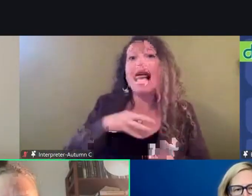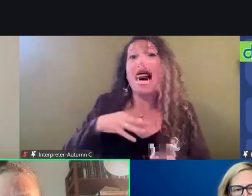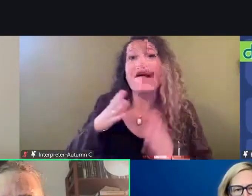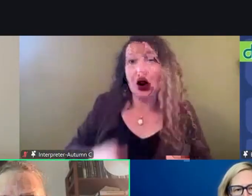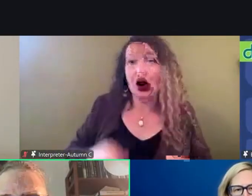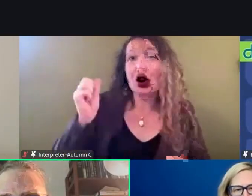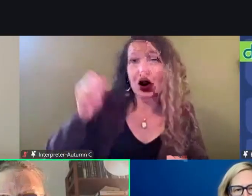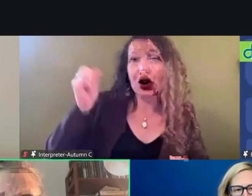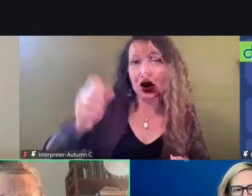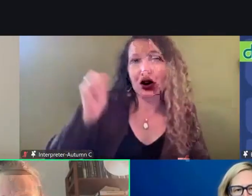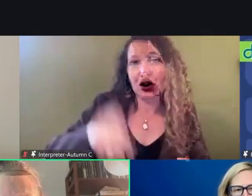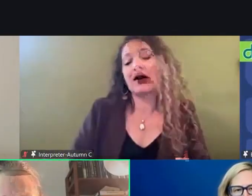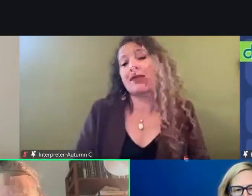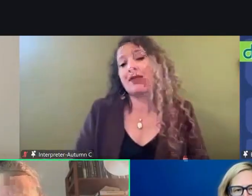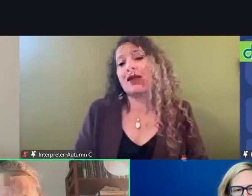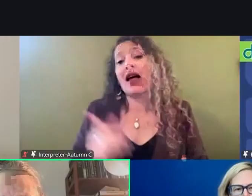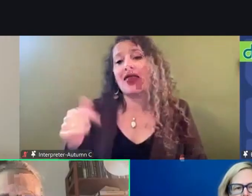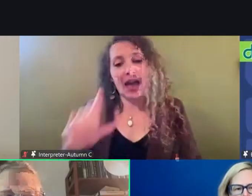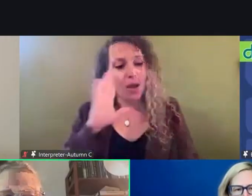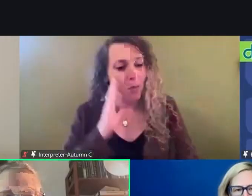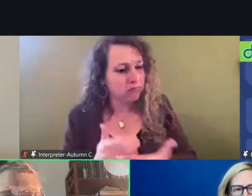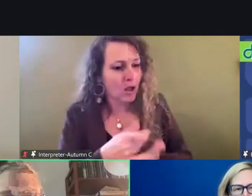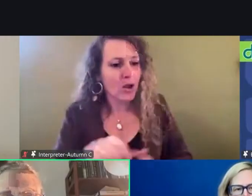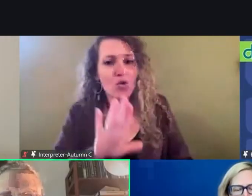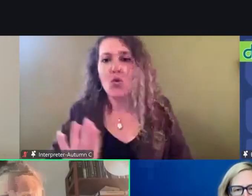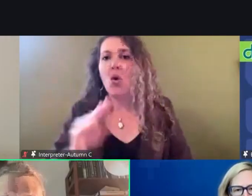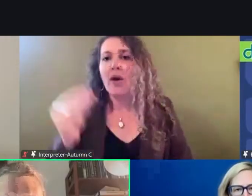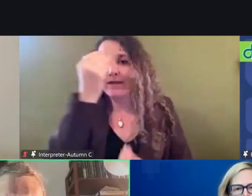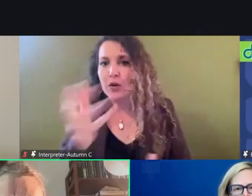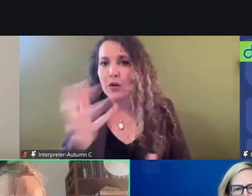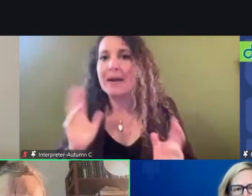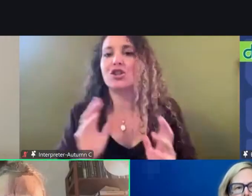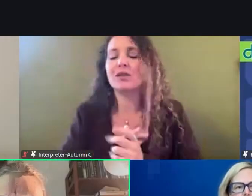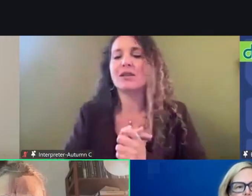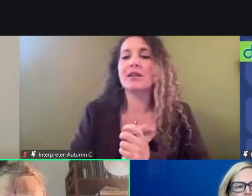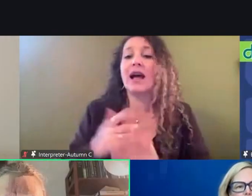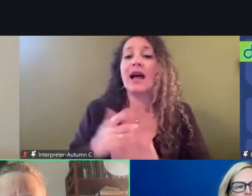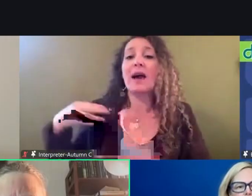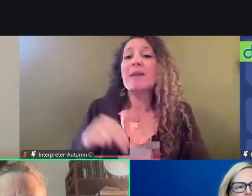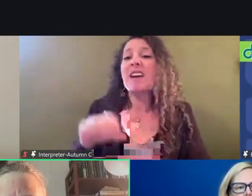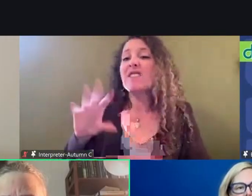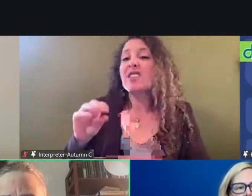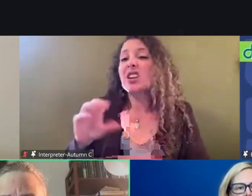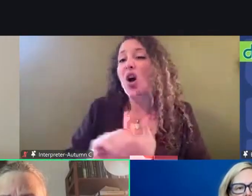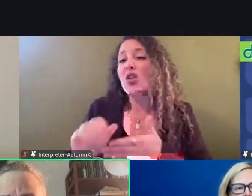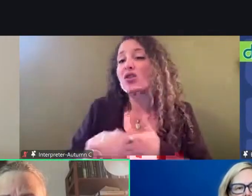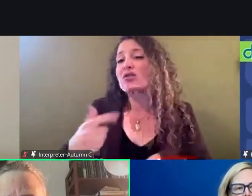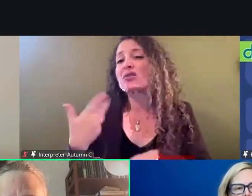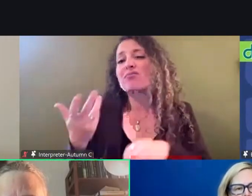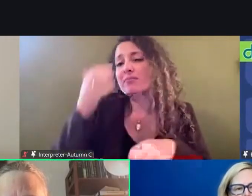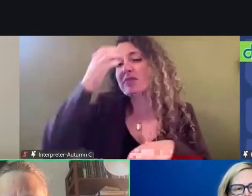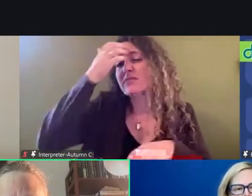and the staffer will take your information. I went I paid 50 bucks to go a few couple years ago to